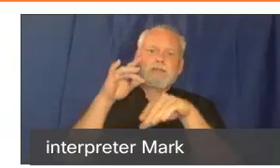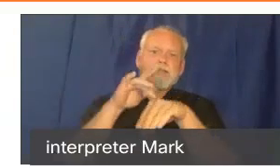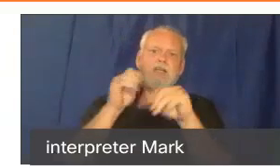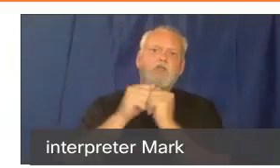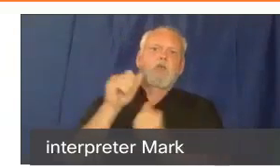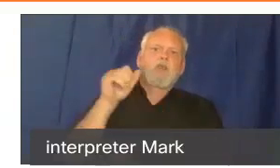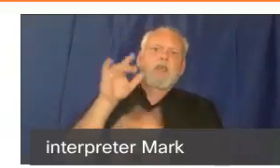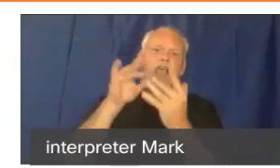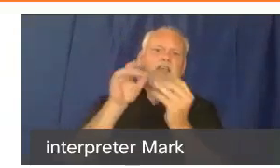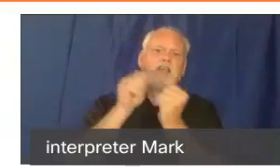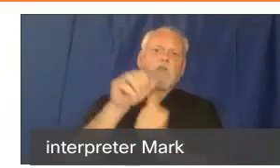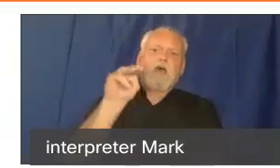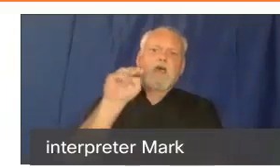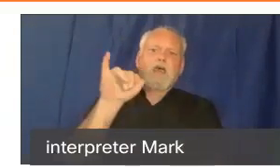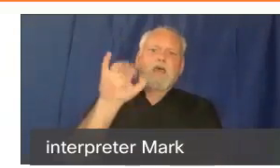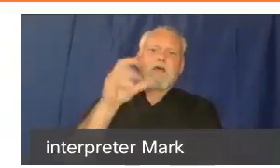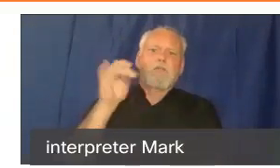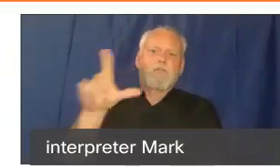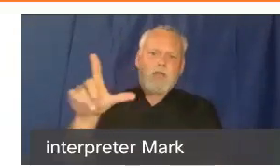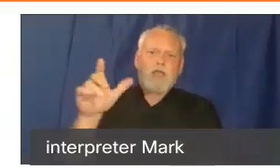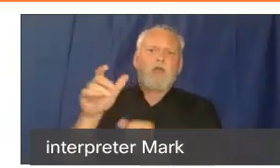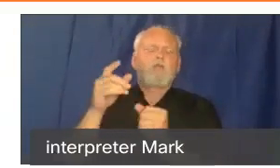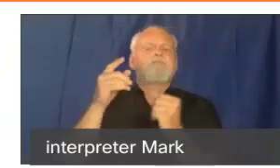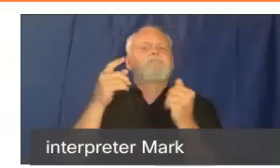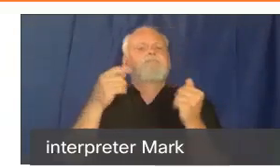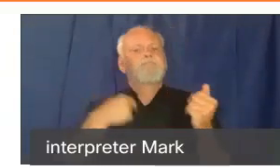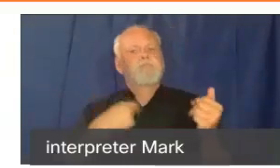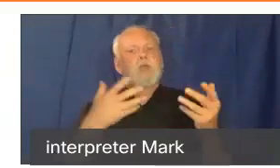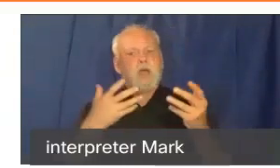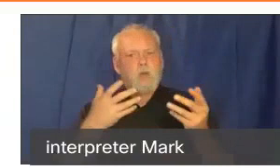So this will not be news to him, but I just I want to recommend.